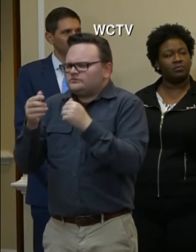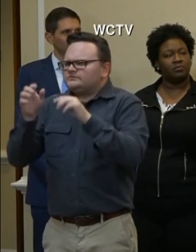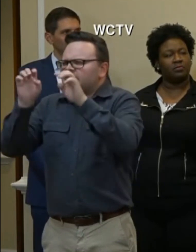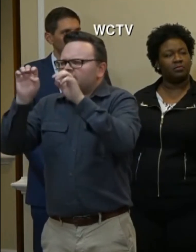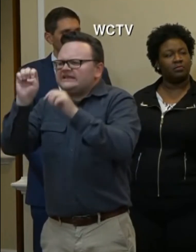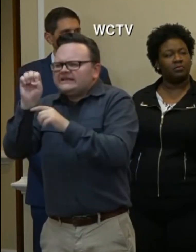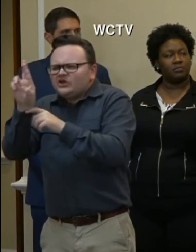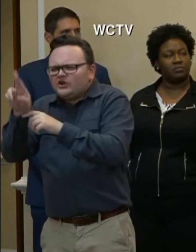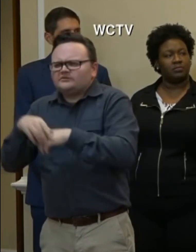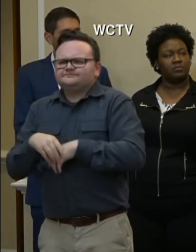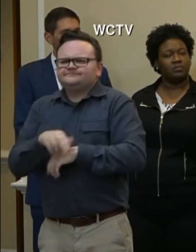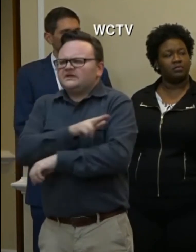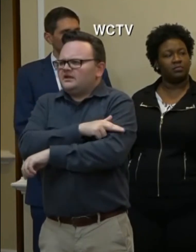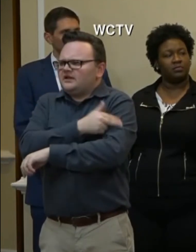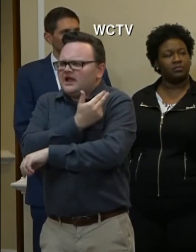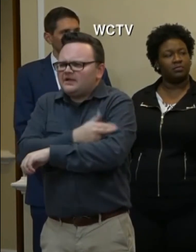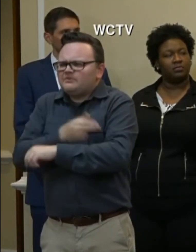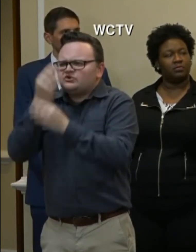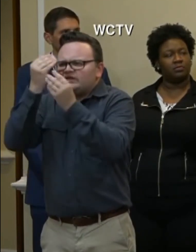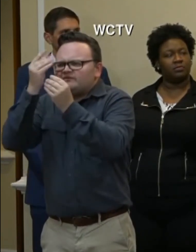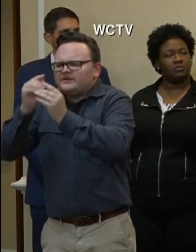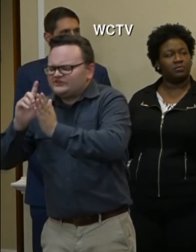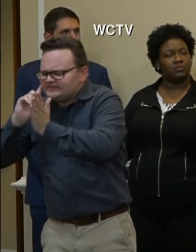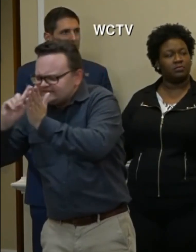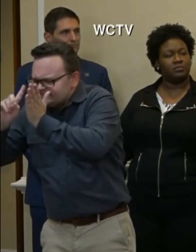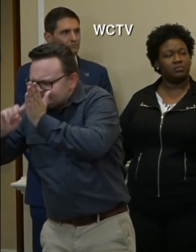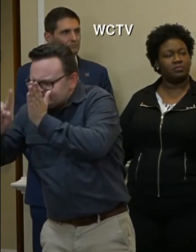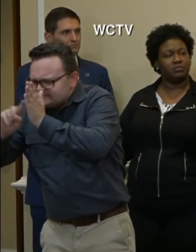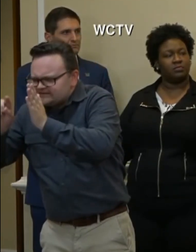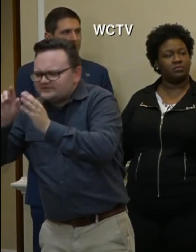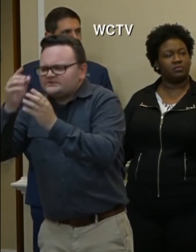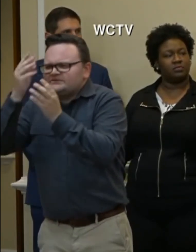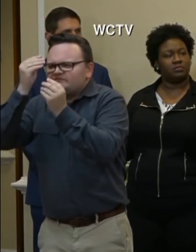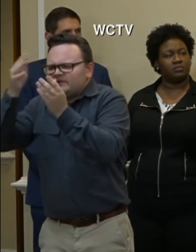I think a lot of the doctor's office participate and they look to see changes